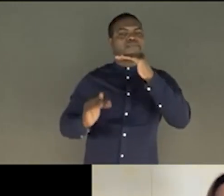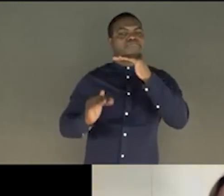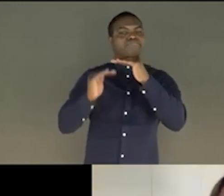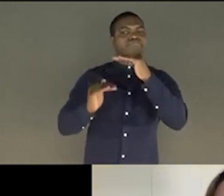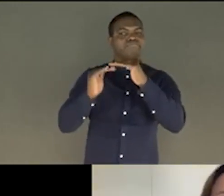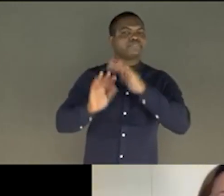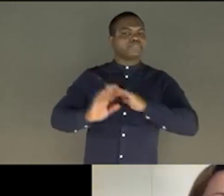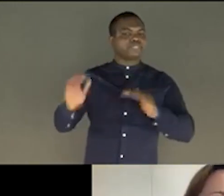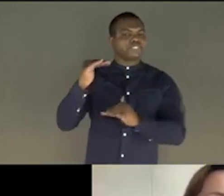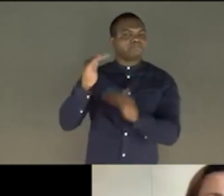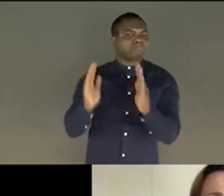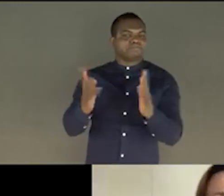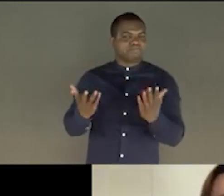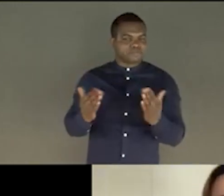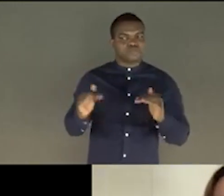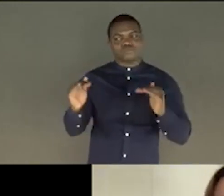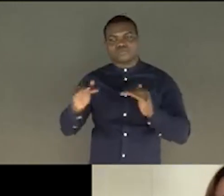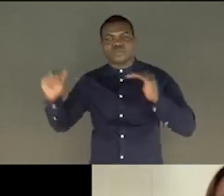about the design and structure, that's not kind of the conclusion,